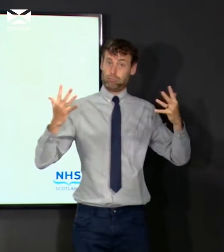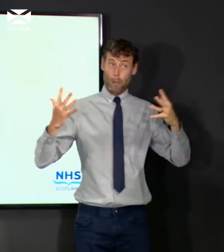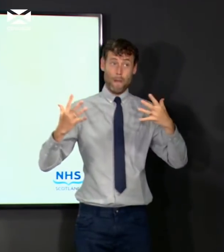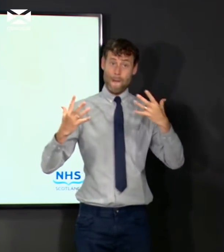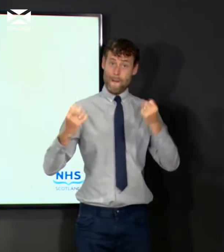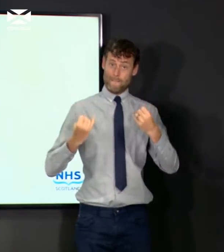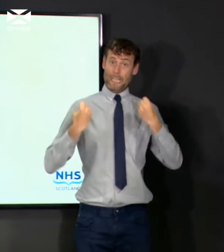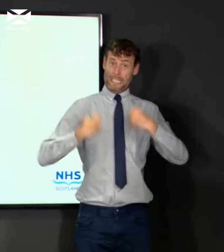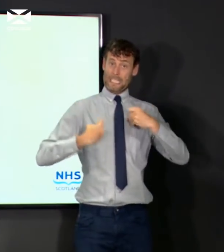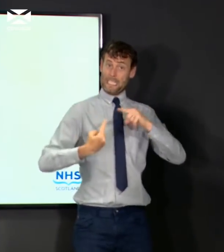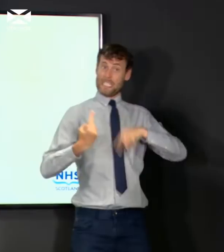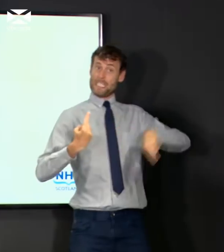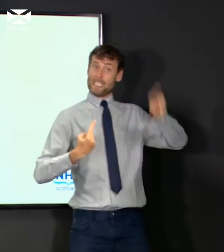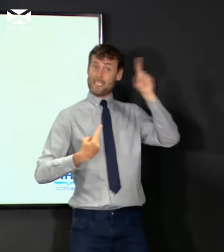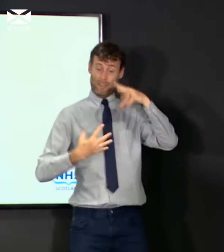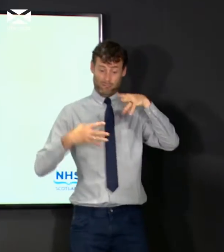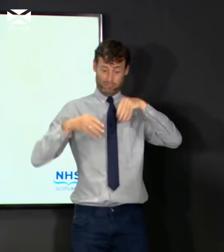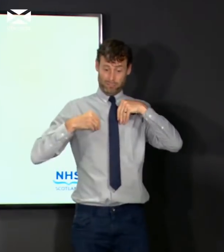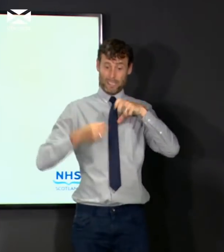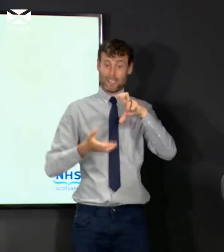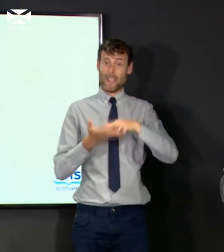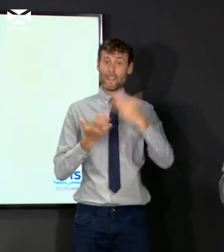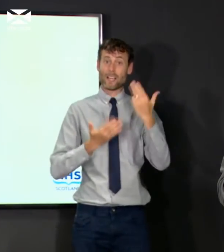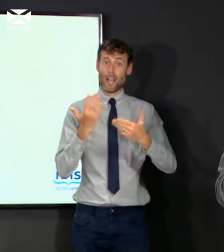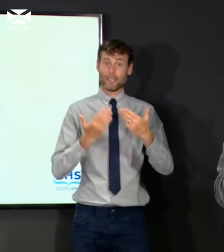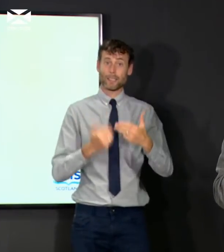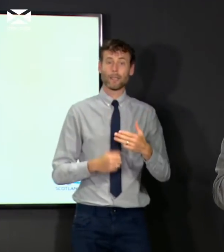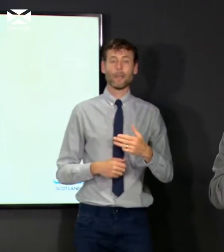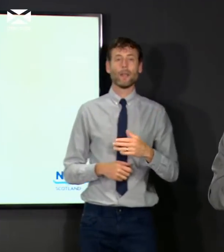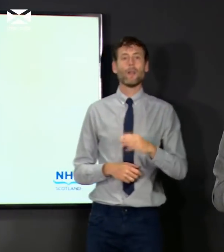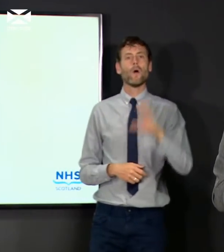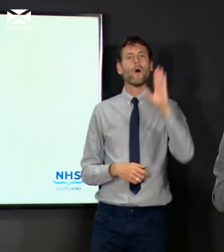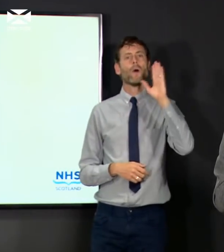community. We described it when we reduced it from four to three, the alert system, we